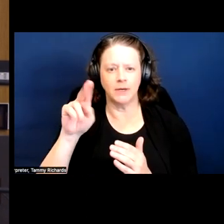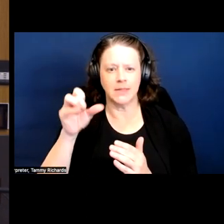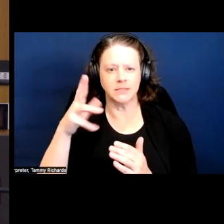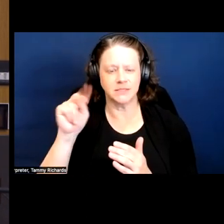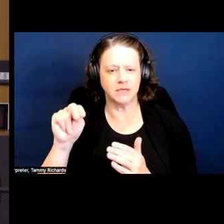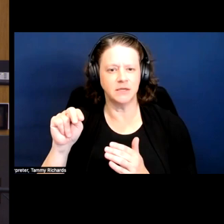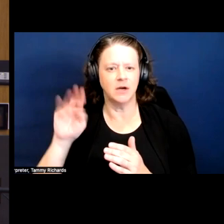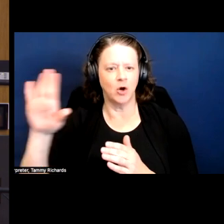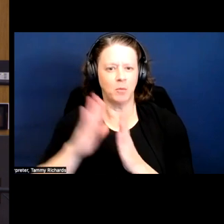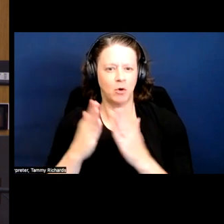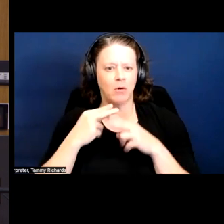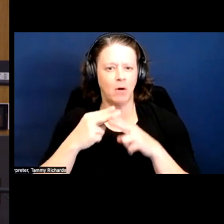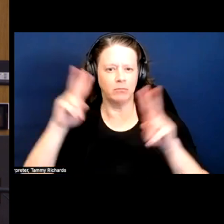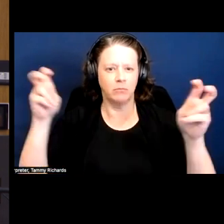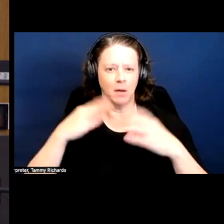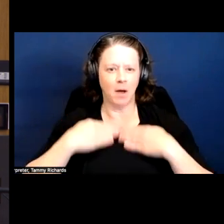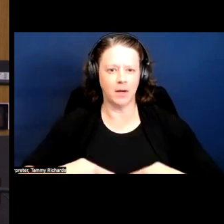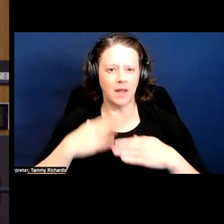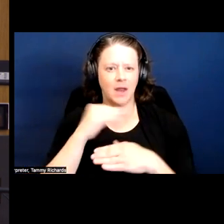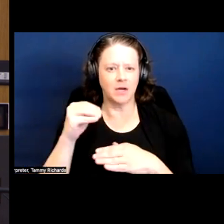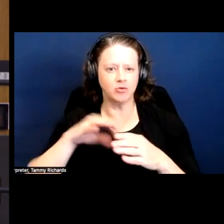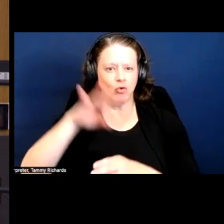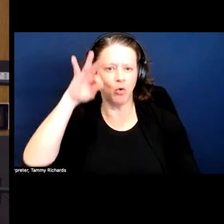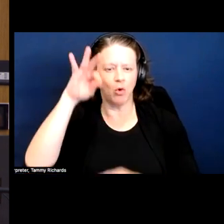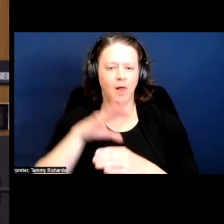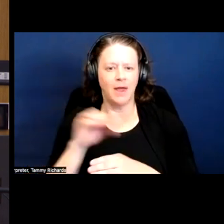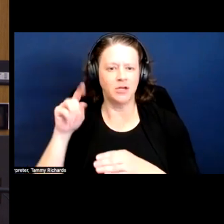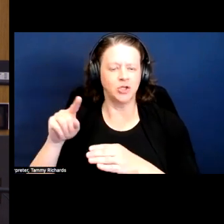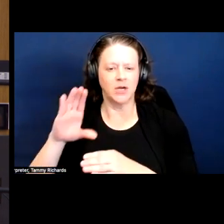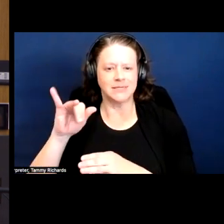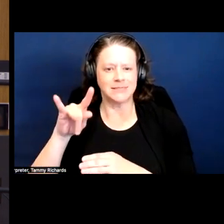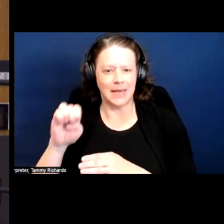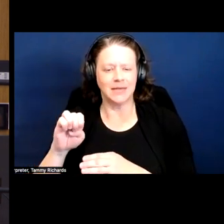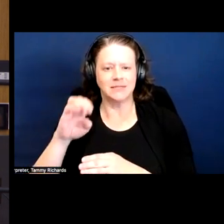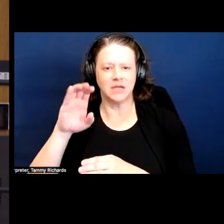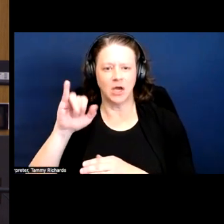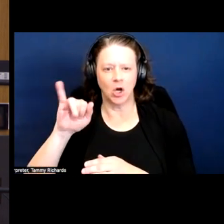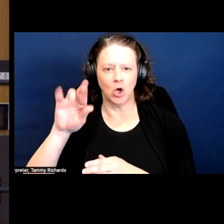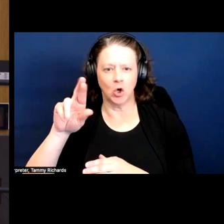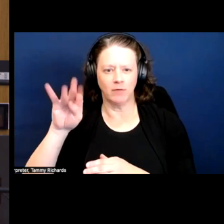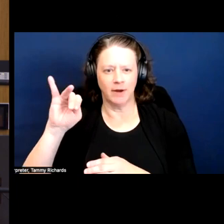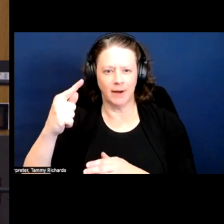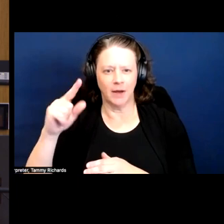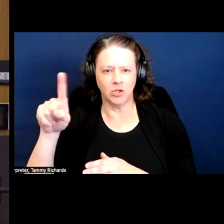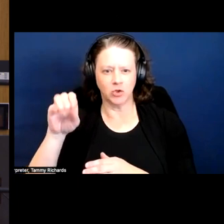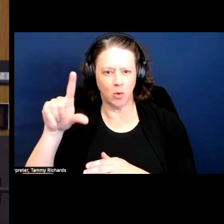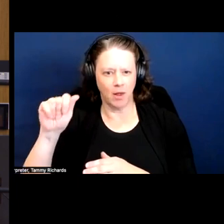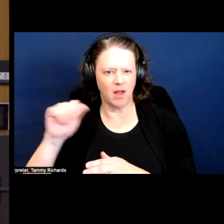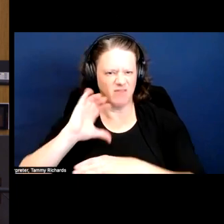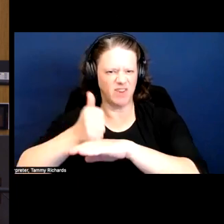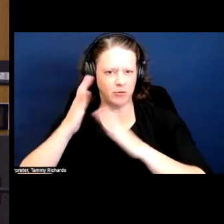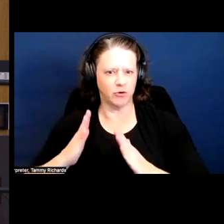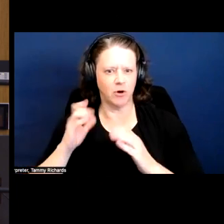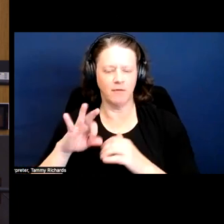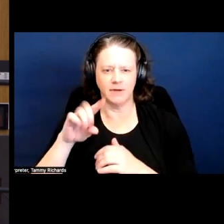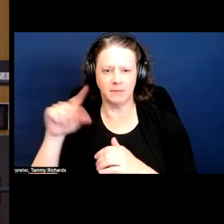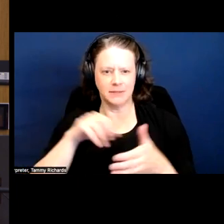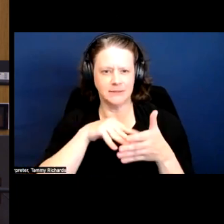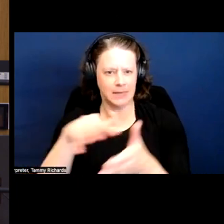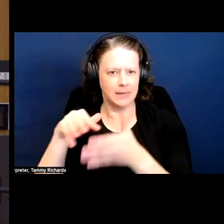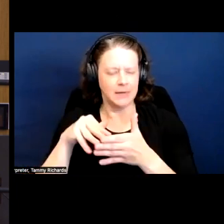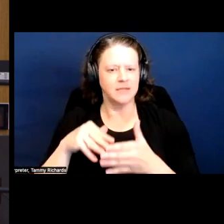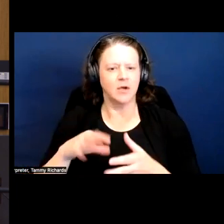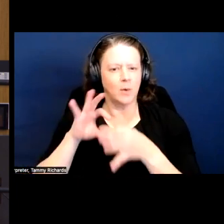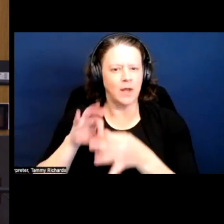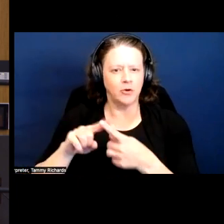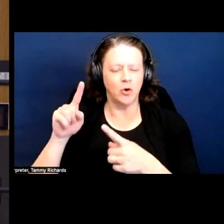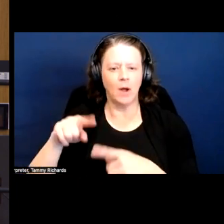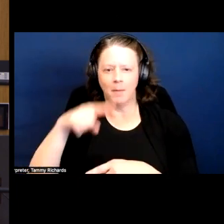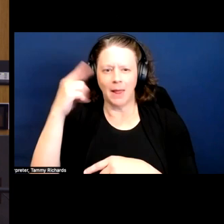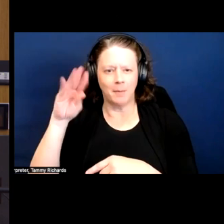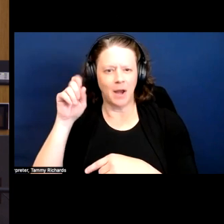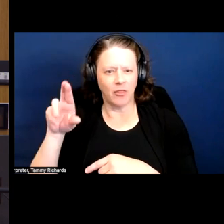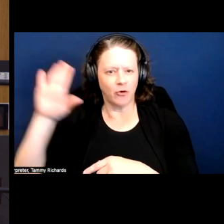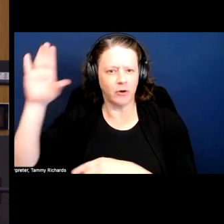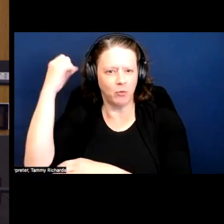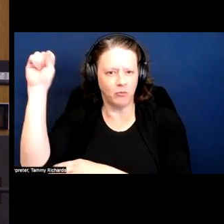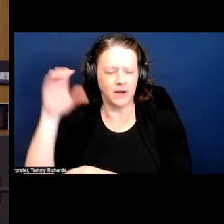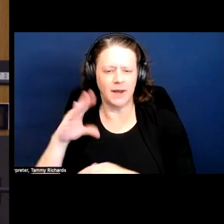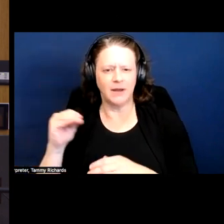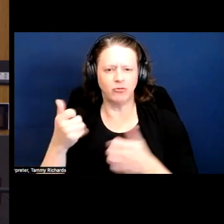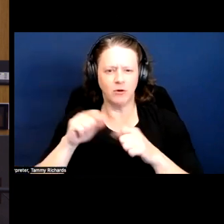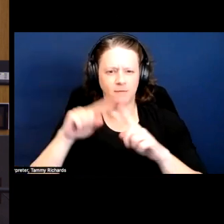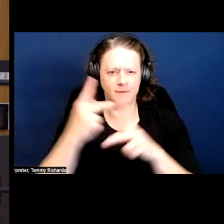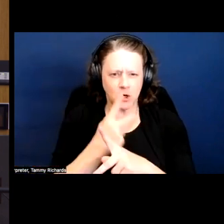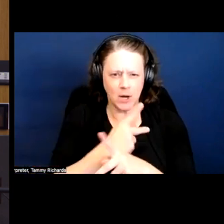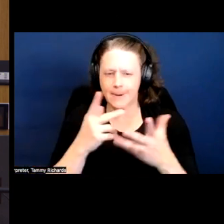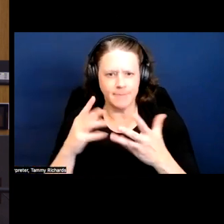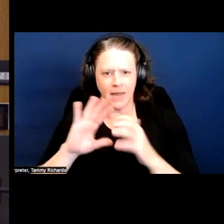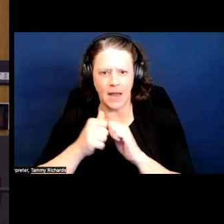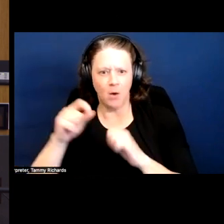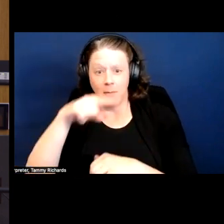Panther and the studies, it was me looking at black health activism and where politics